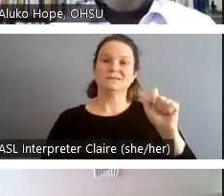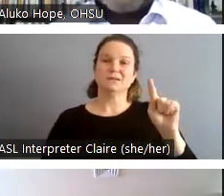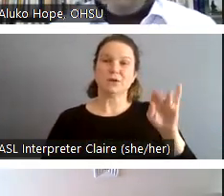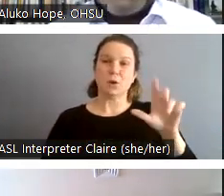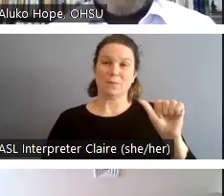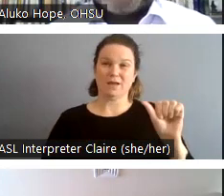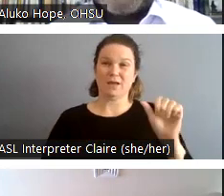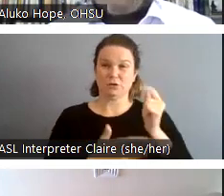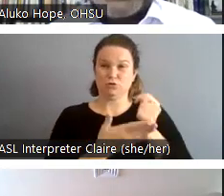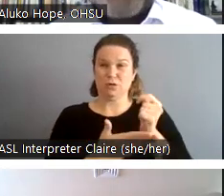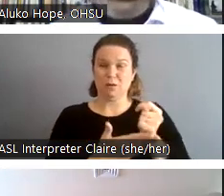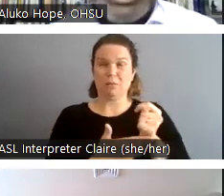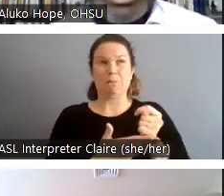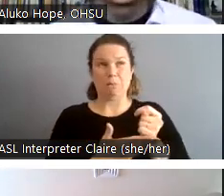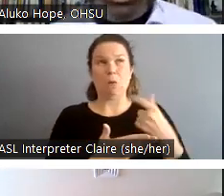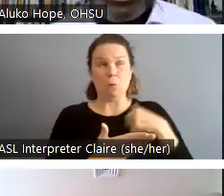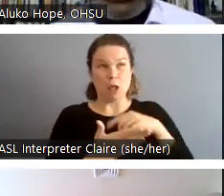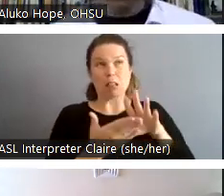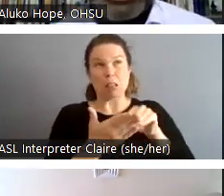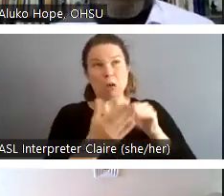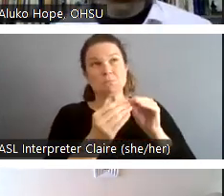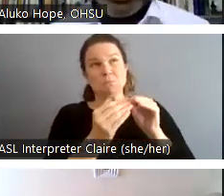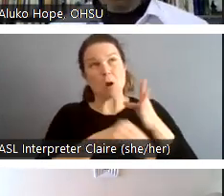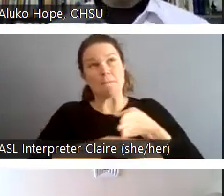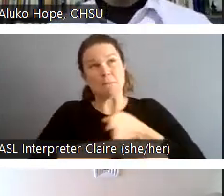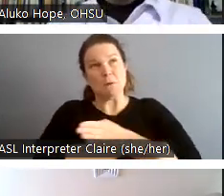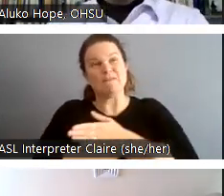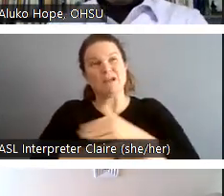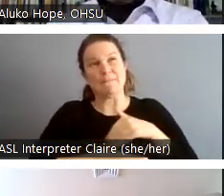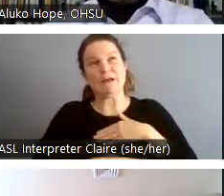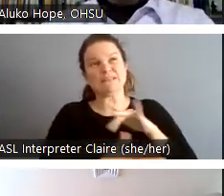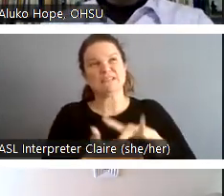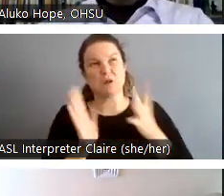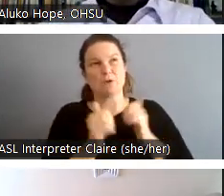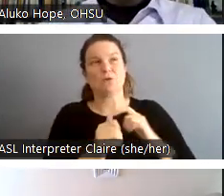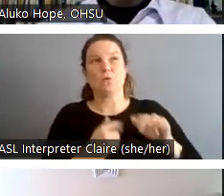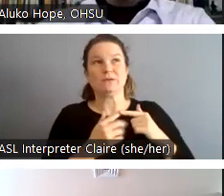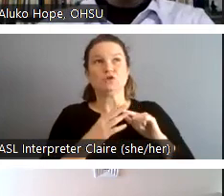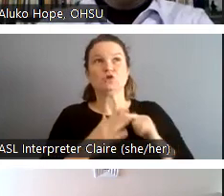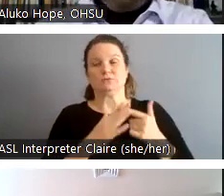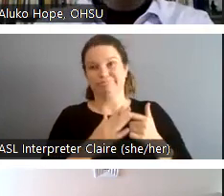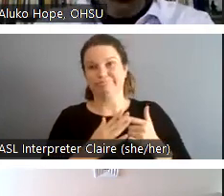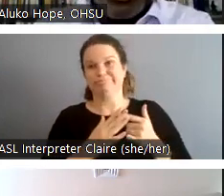we're learning a lot more and we're getting better at it, at least at our Center. When I first got here, that was something that we weren't